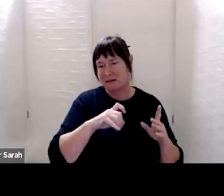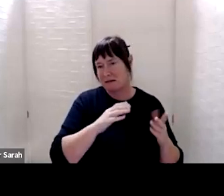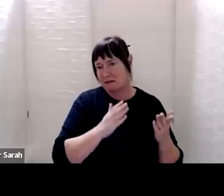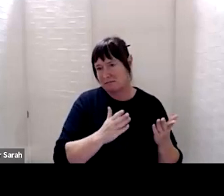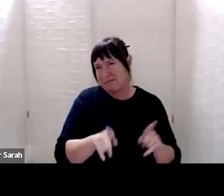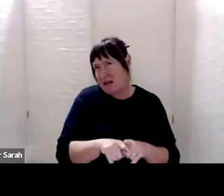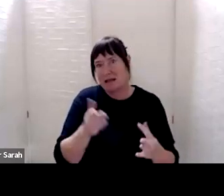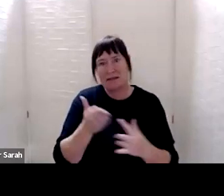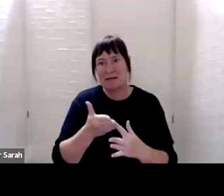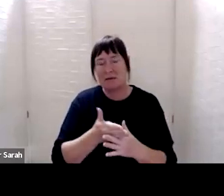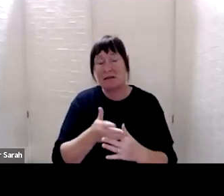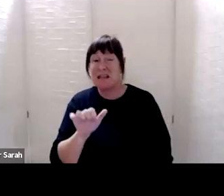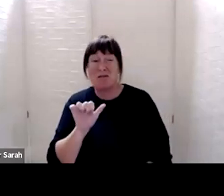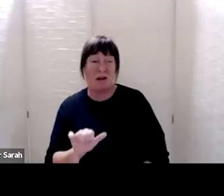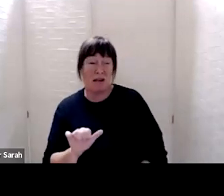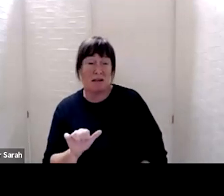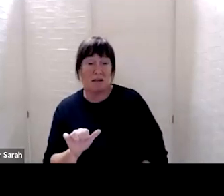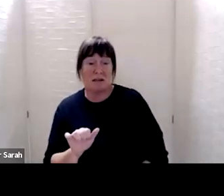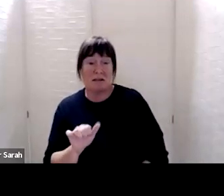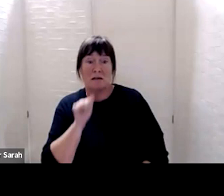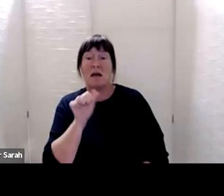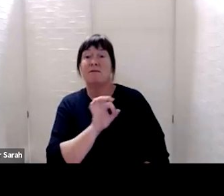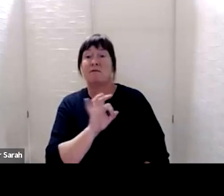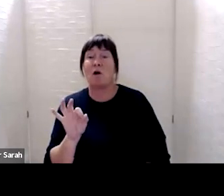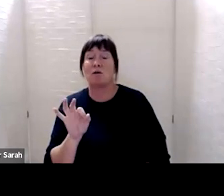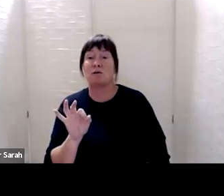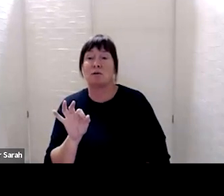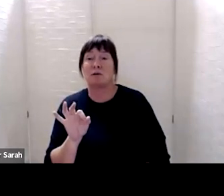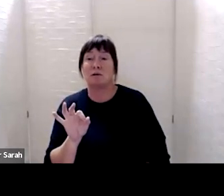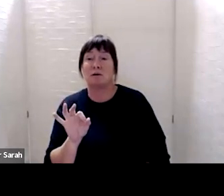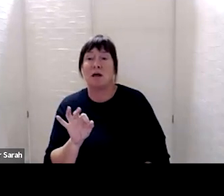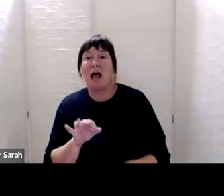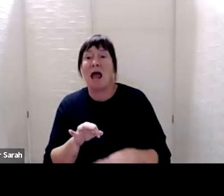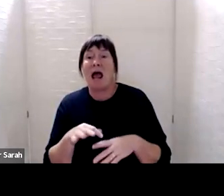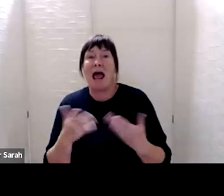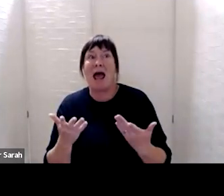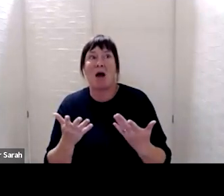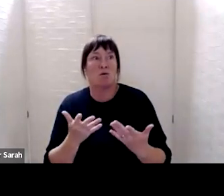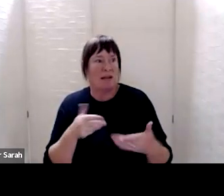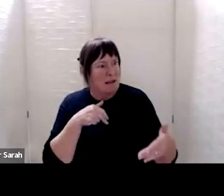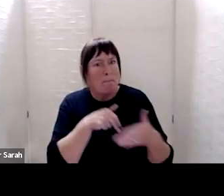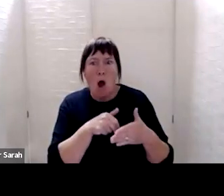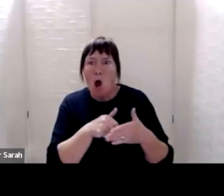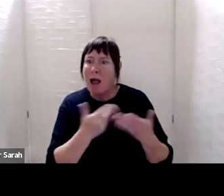Is this correct? And if not, how do you get past such blockages?